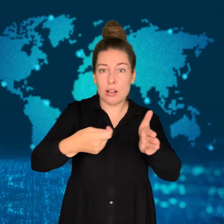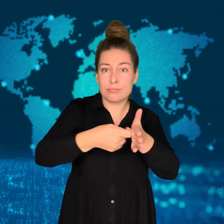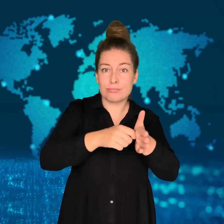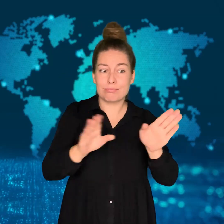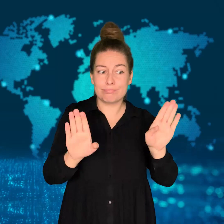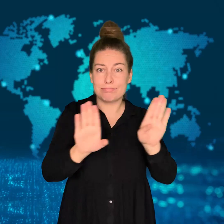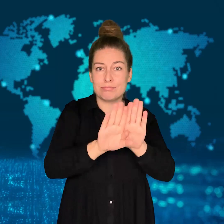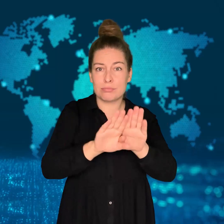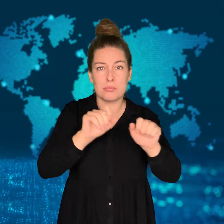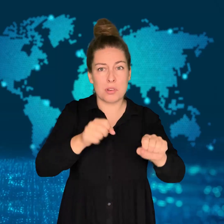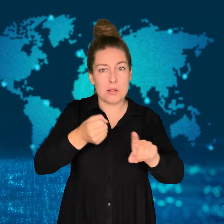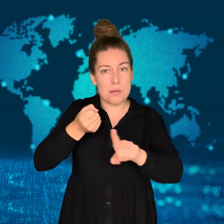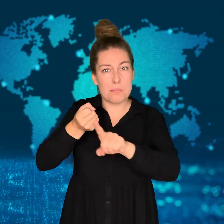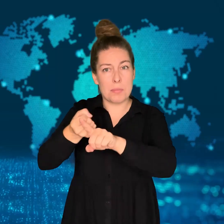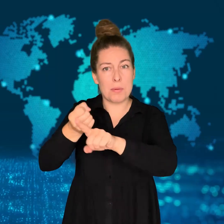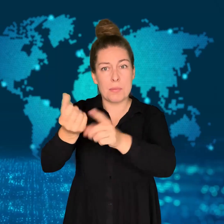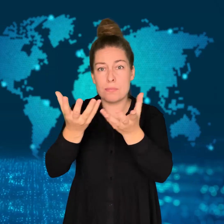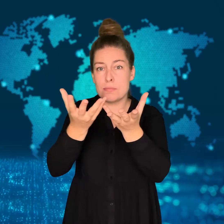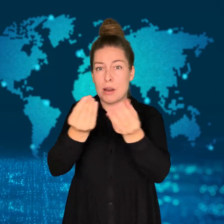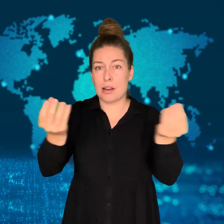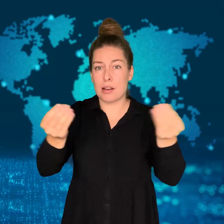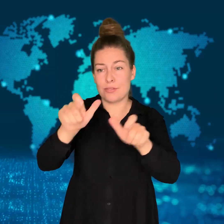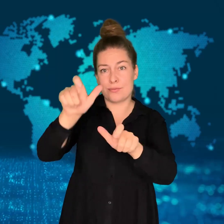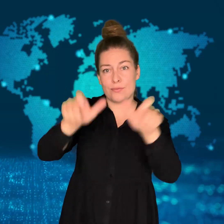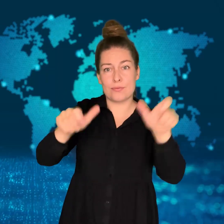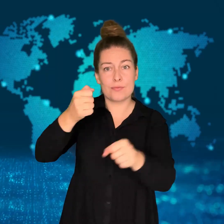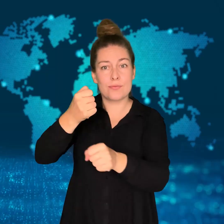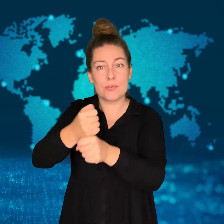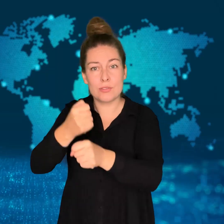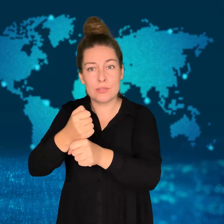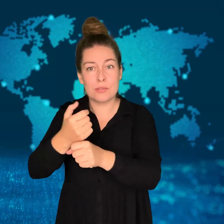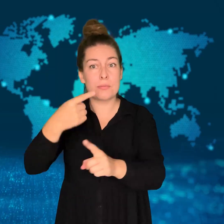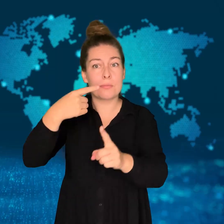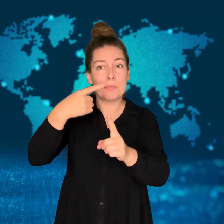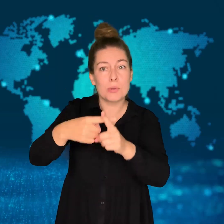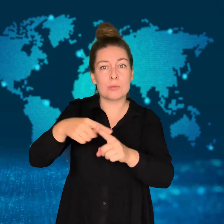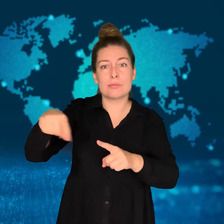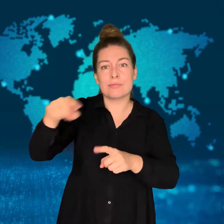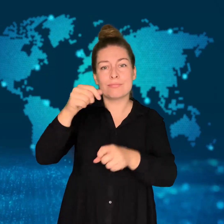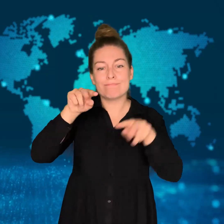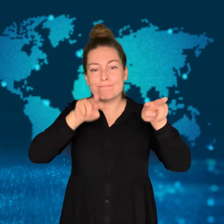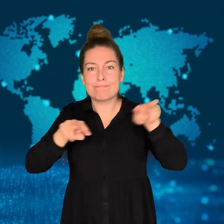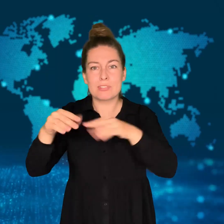This would have impacted hundreds of thousands of